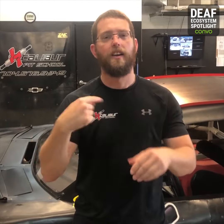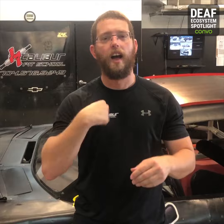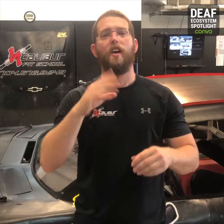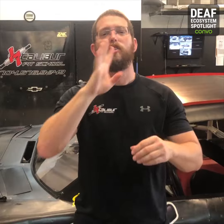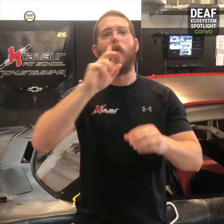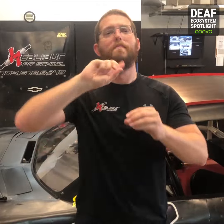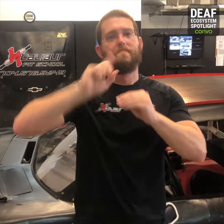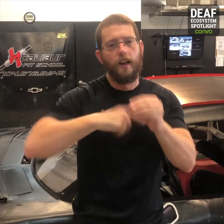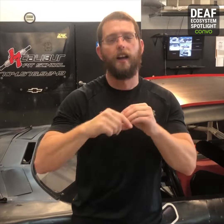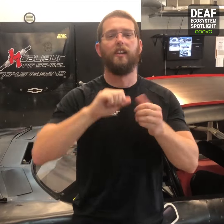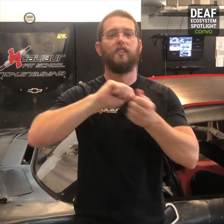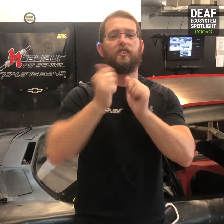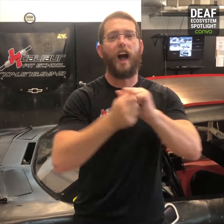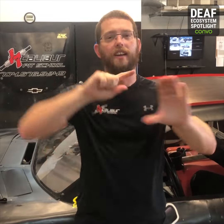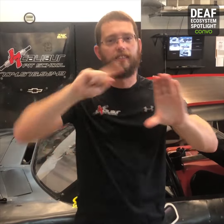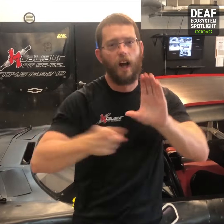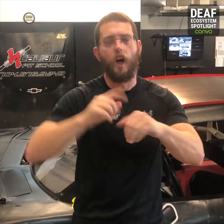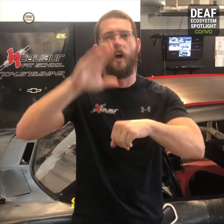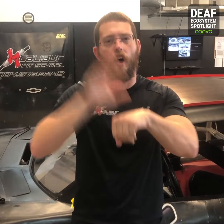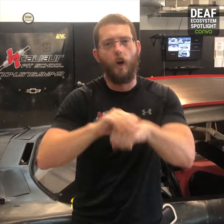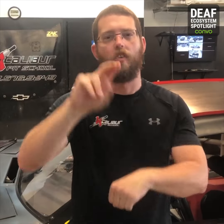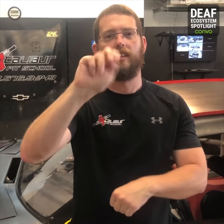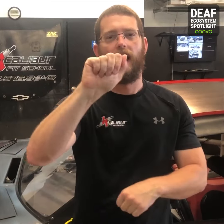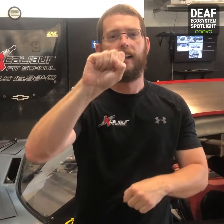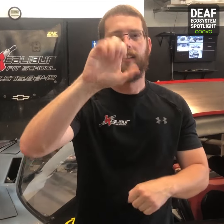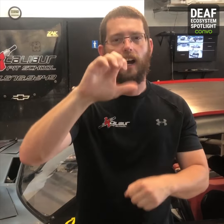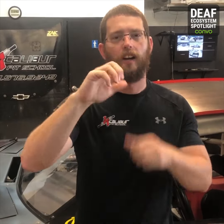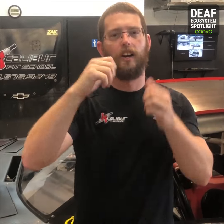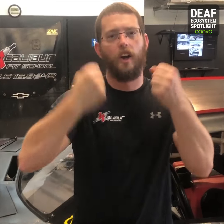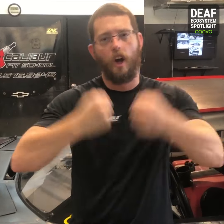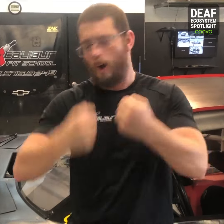I’m talking about changing a tire on a NASCAR car!